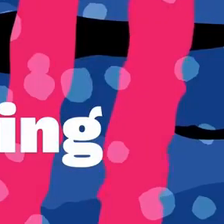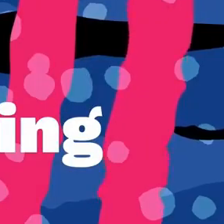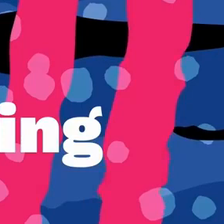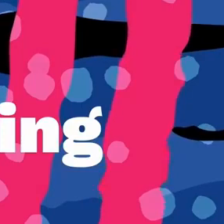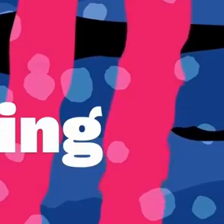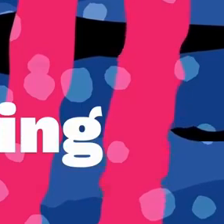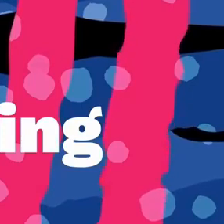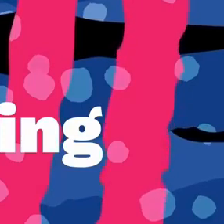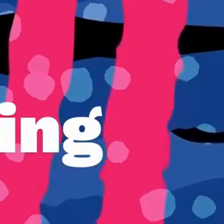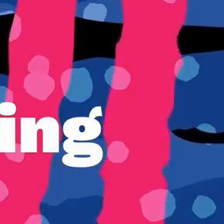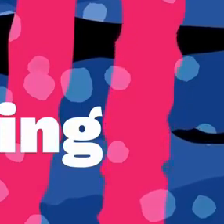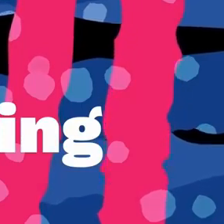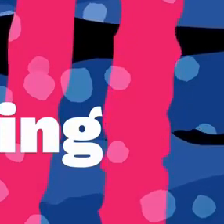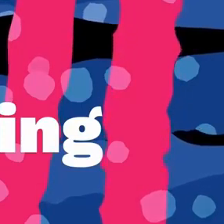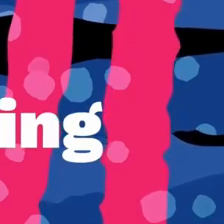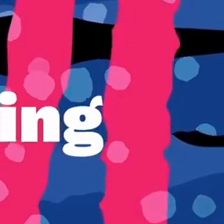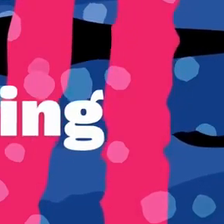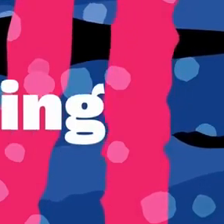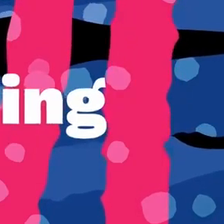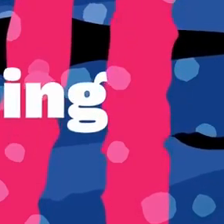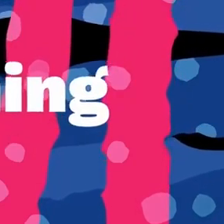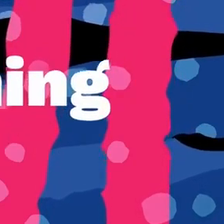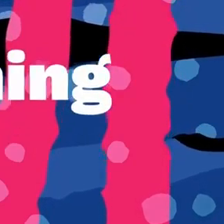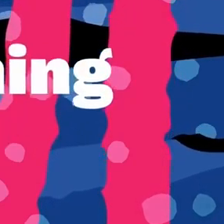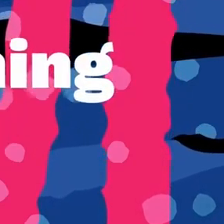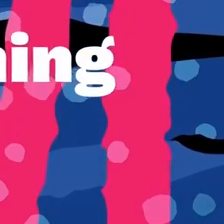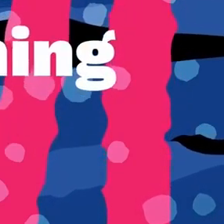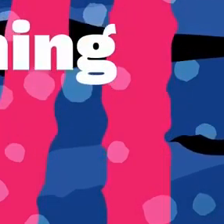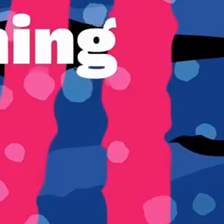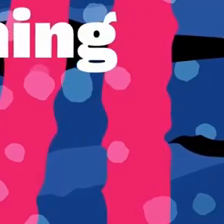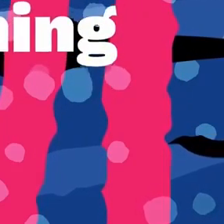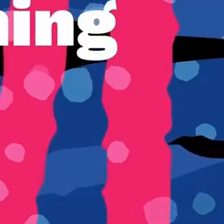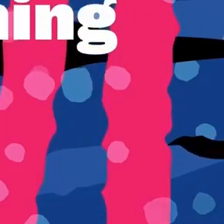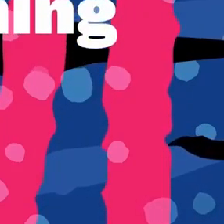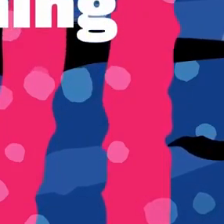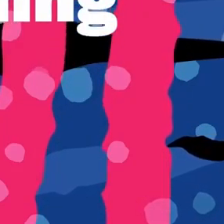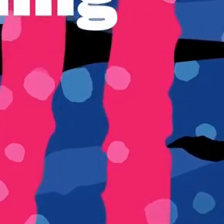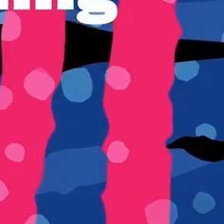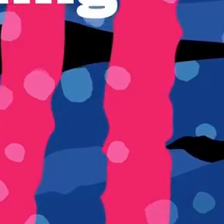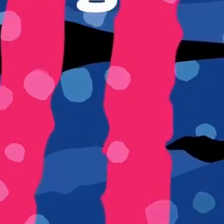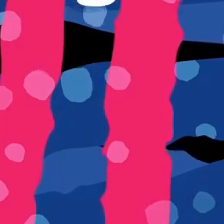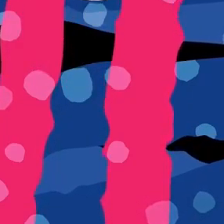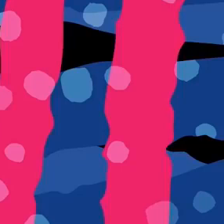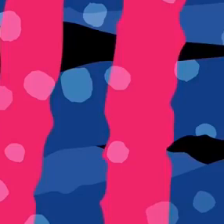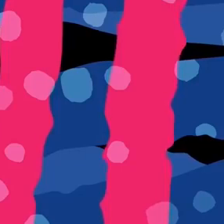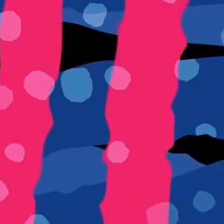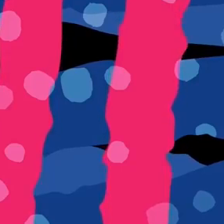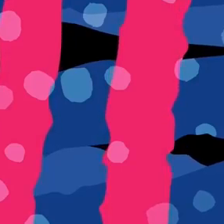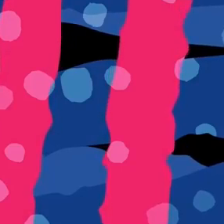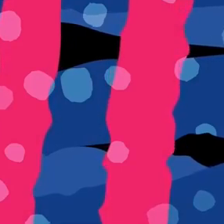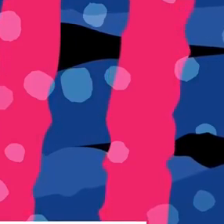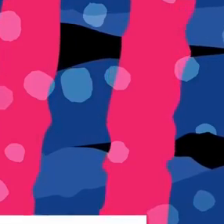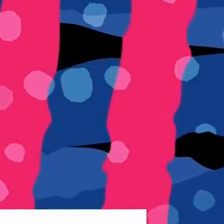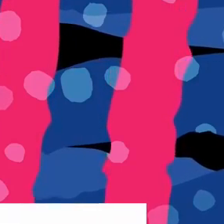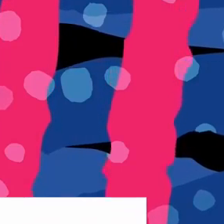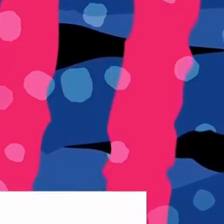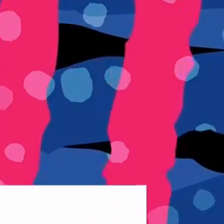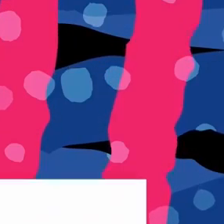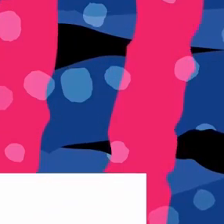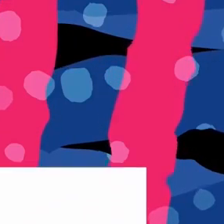KIDS MATTER. ON BEHALF OF THE ECONOMIC SECURITY PROJECT IN BUILDING BACK TOGETHER AND ALL OF OUR COSPONSORS, THANK YOU FOR SPENDING YOUR AFTERNOONS WITH US.BE WELL AND WE WILL SEE